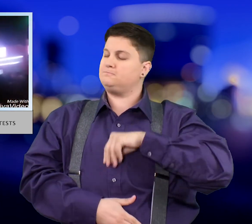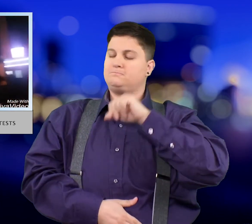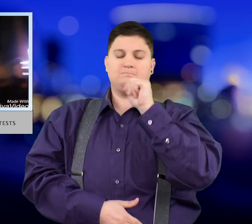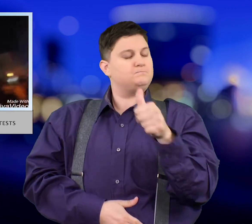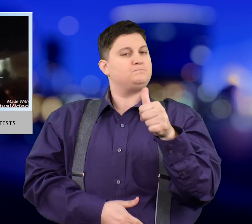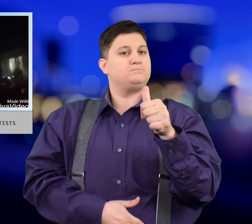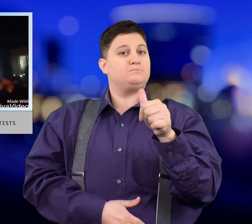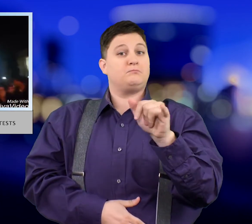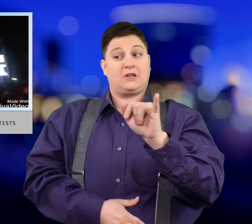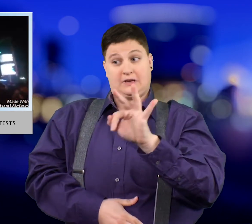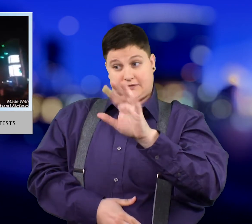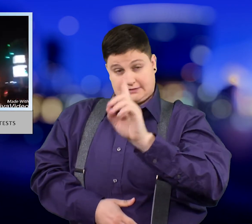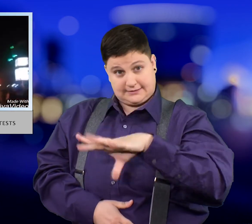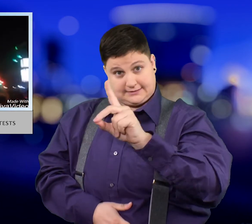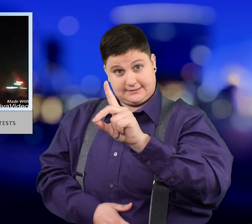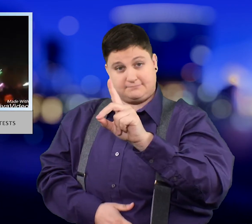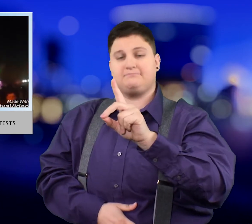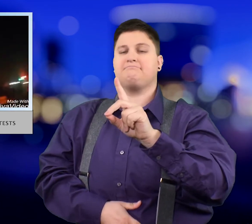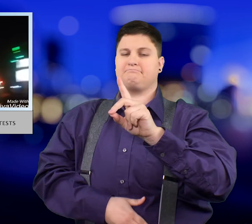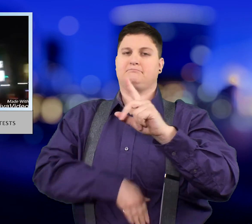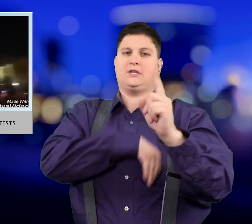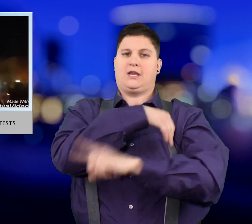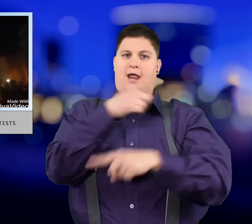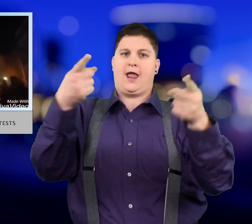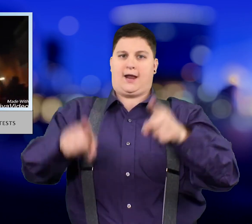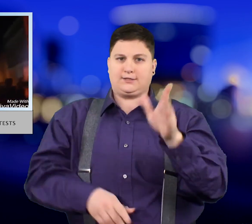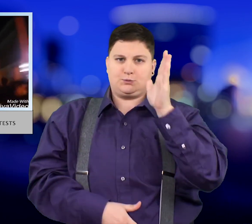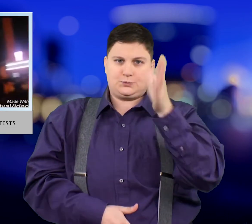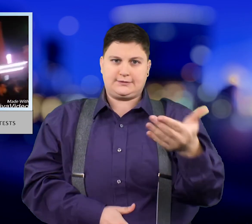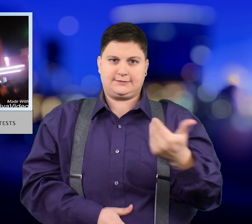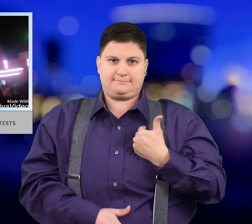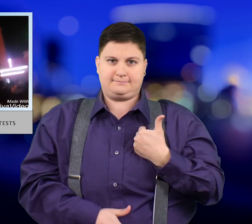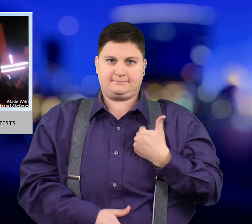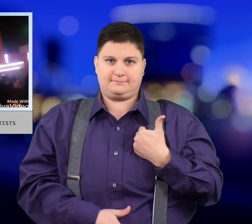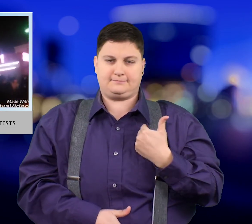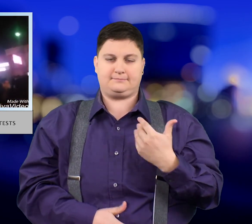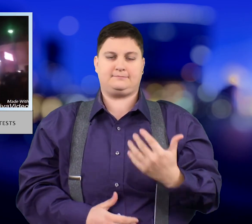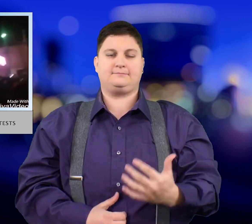be tolerated and they will "pay the price."